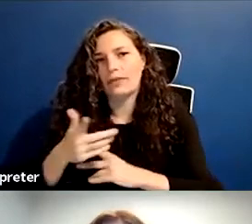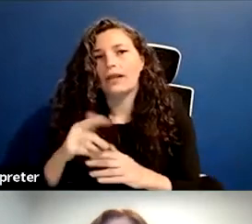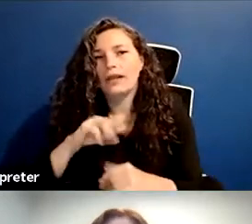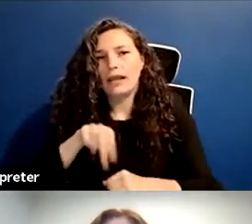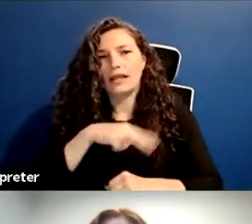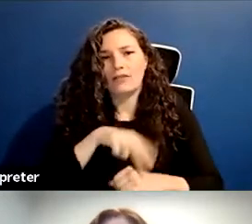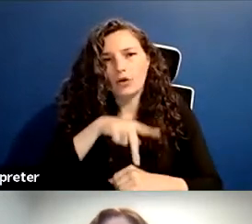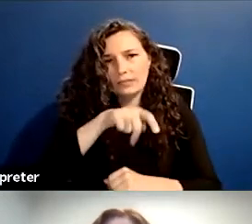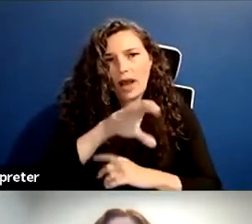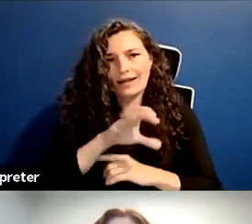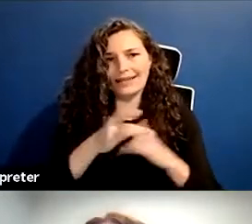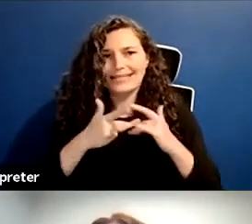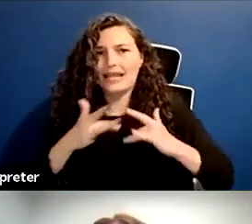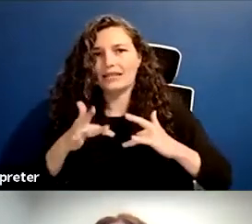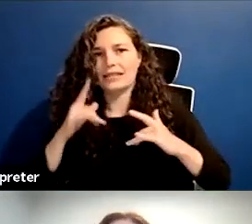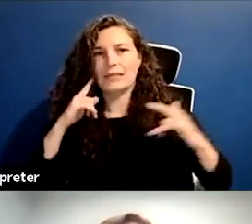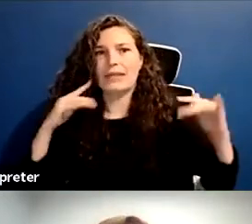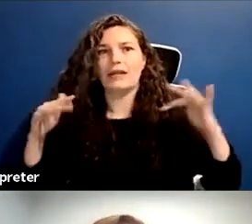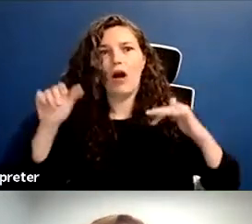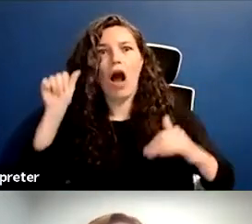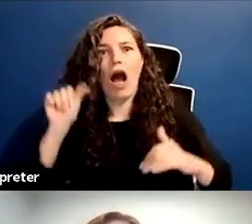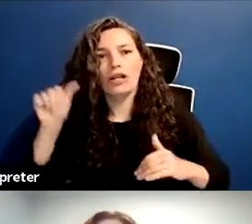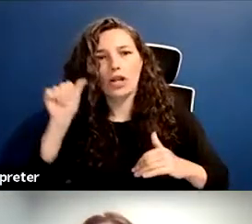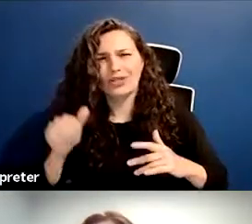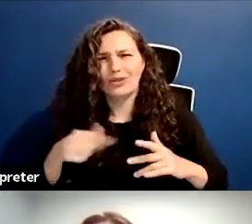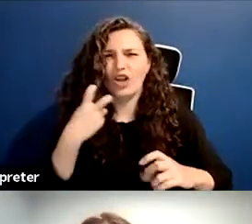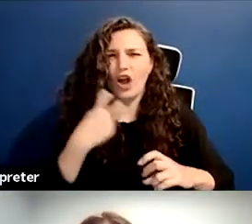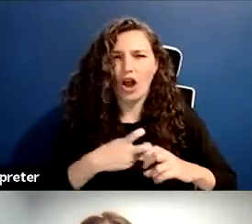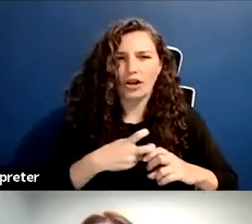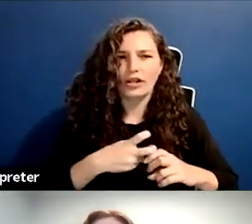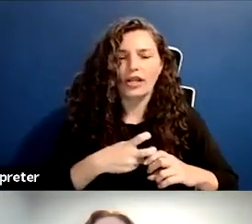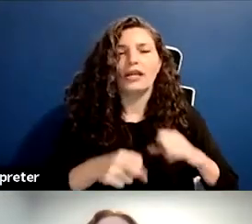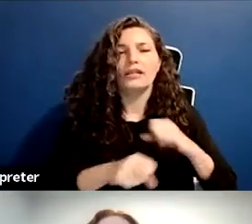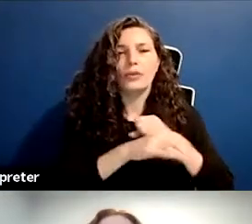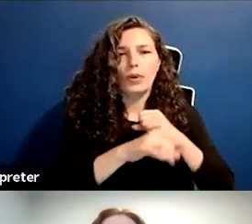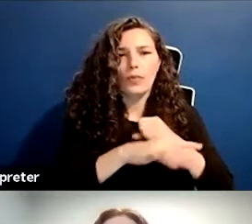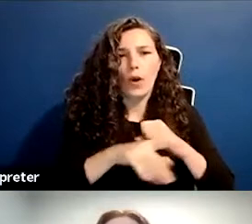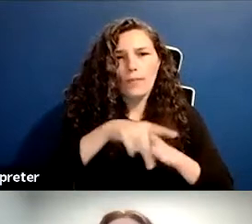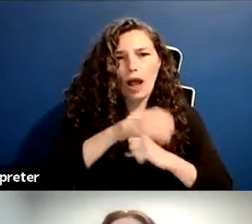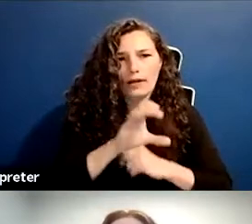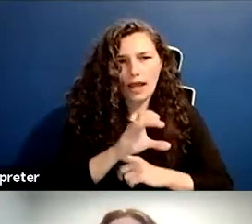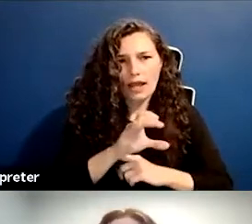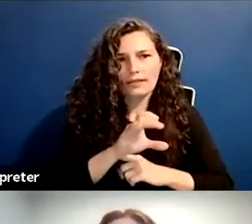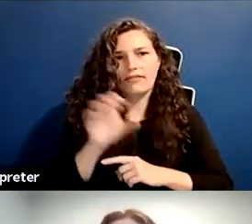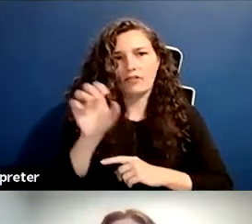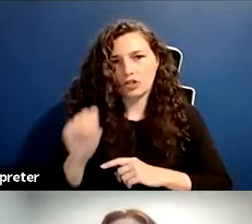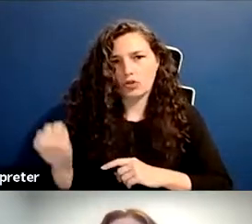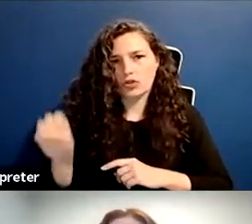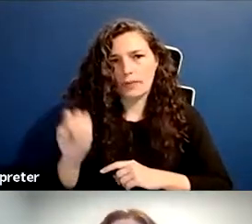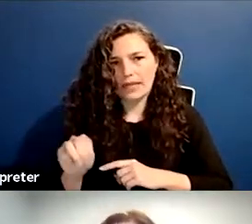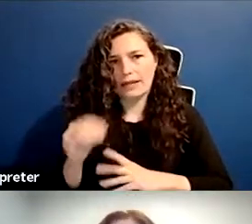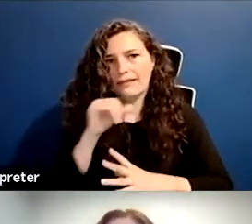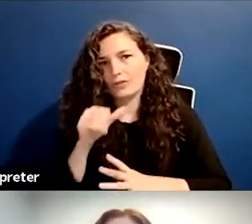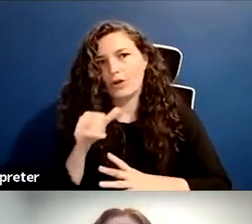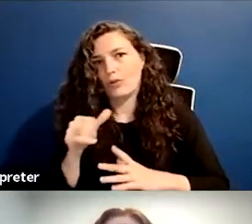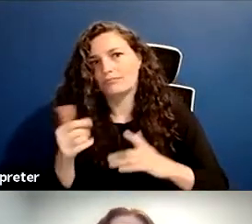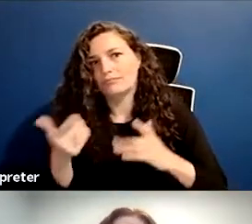And it's really hard to promote your podcast on social media if you don't have any video. So you are allowed to shoot video behind the scenes